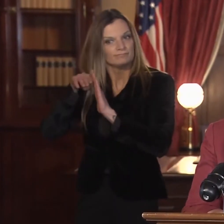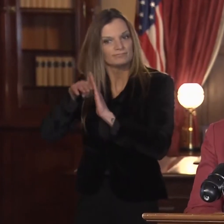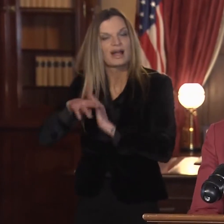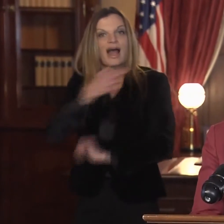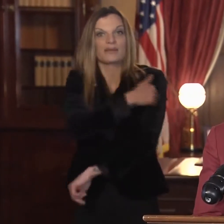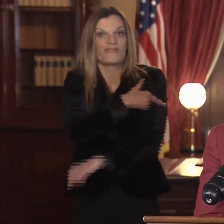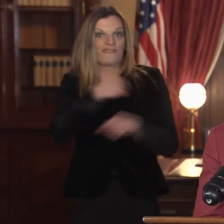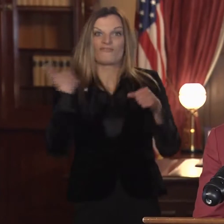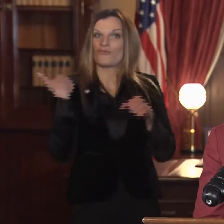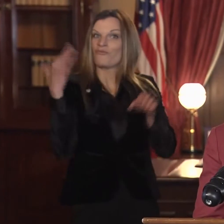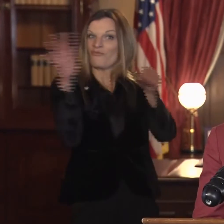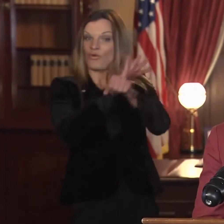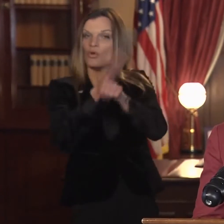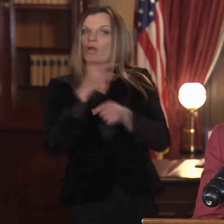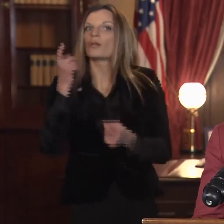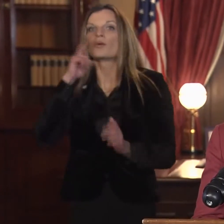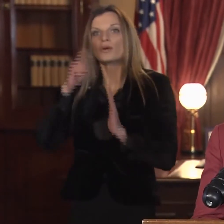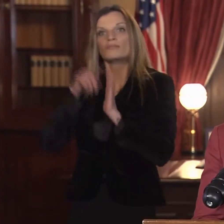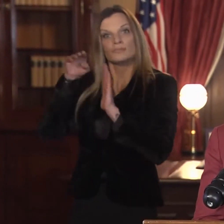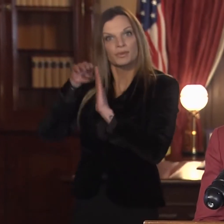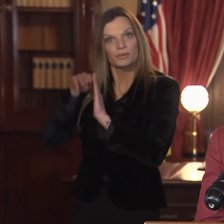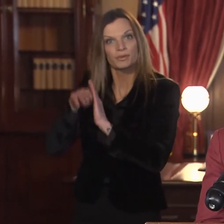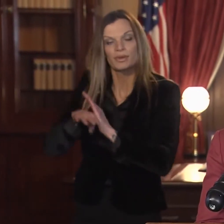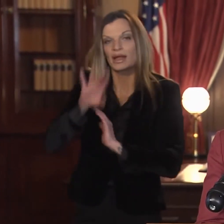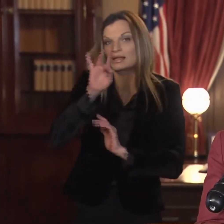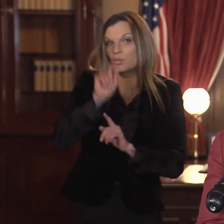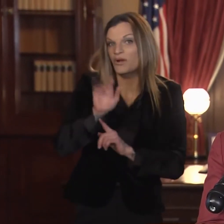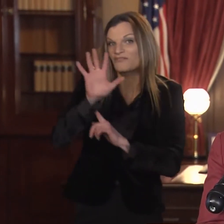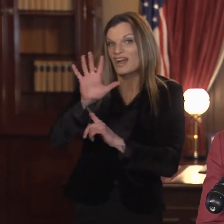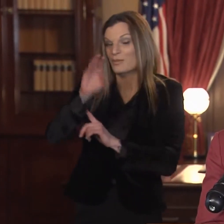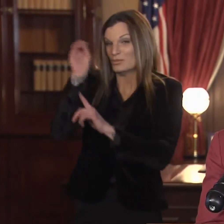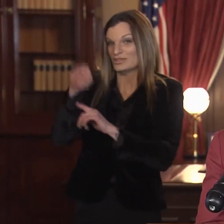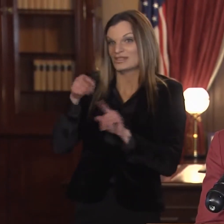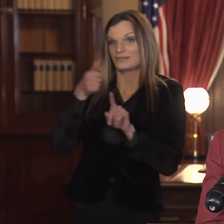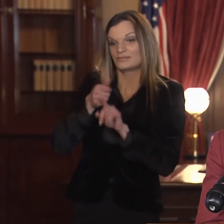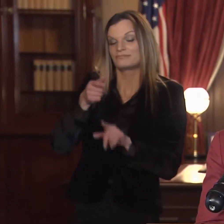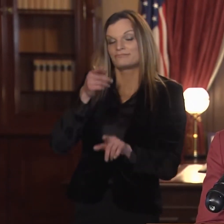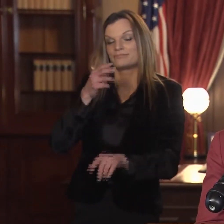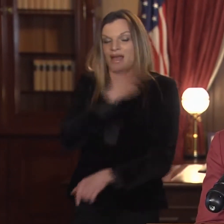TRENDS ARE DECLINING IN ALL AREAS OF THE STATE. HOSPITALIZATIONS ARE ALSO